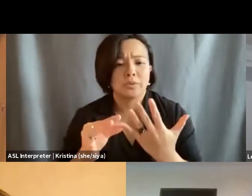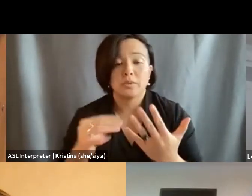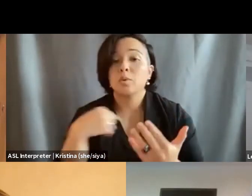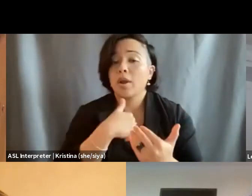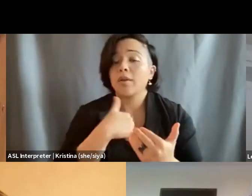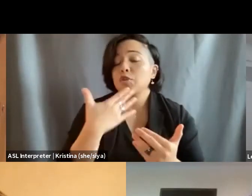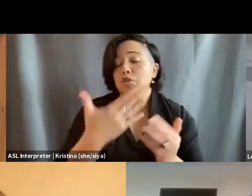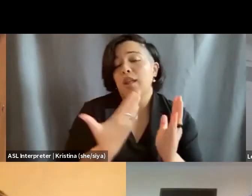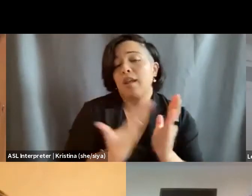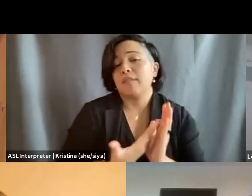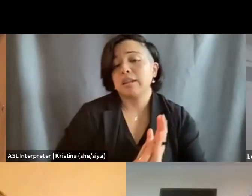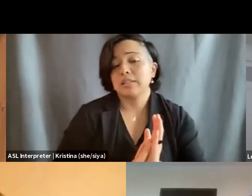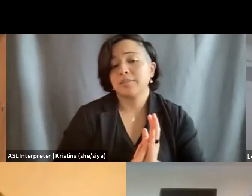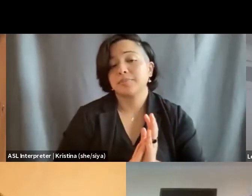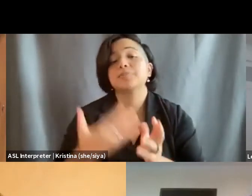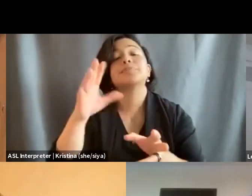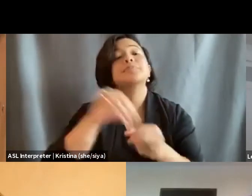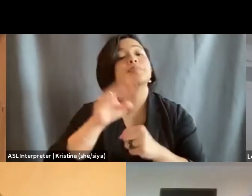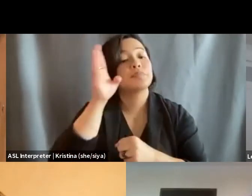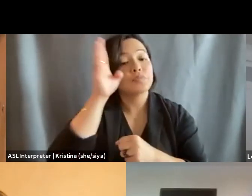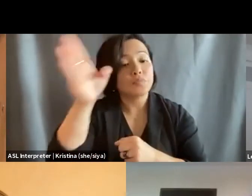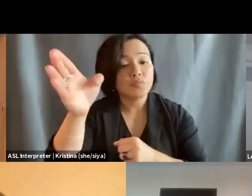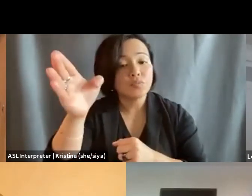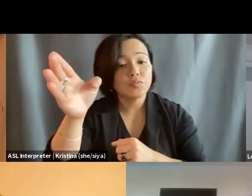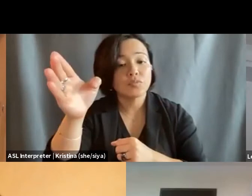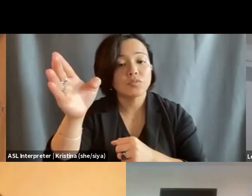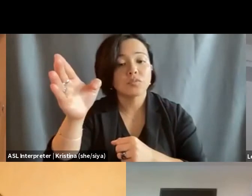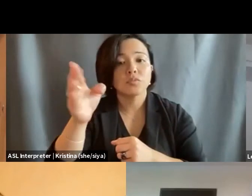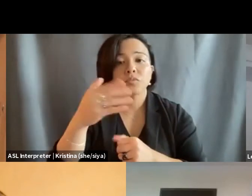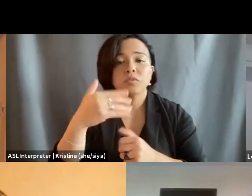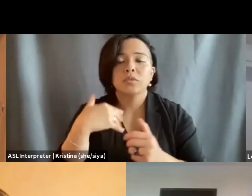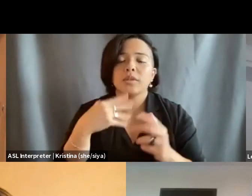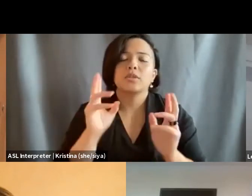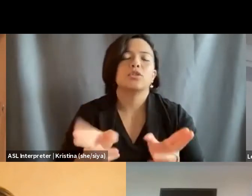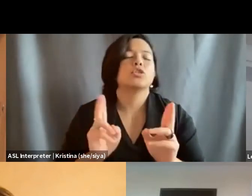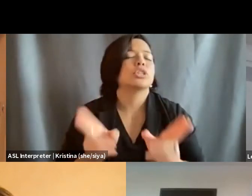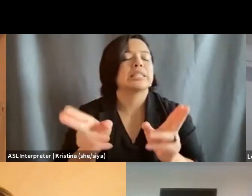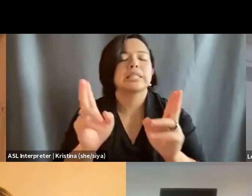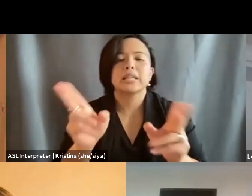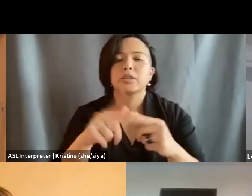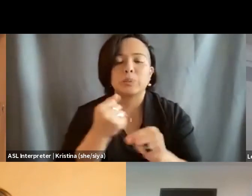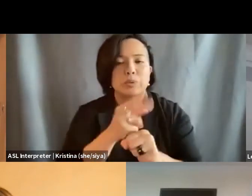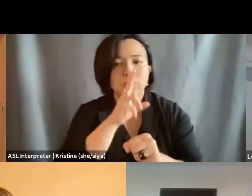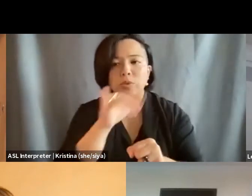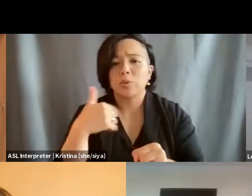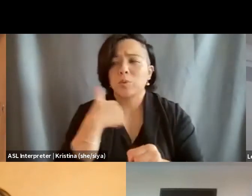So, in the future there's an urgency to make sure that we have a system that works on foundational learning for all children, even the most